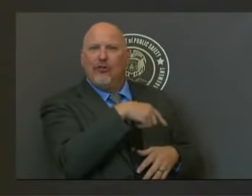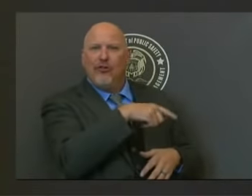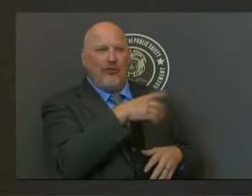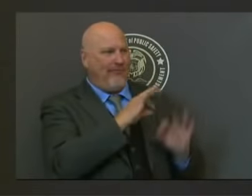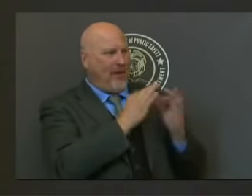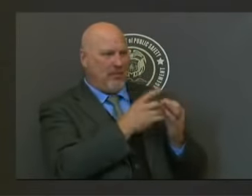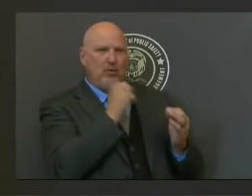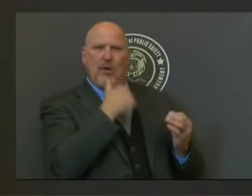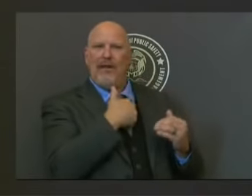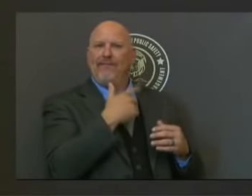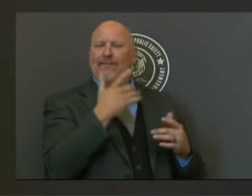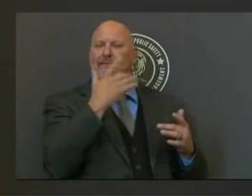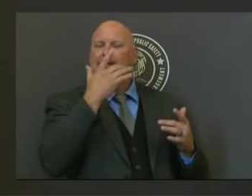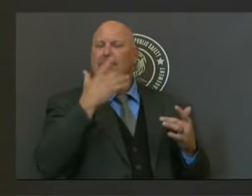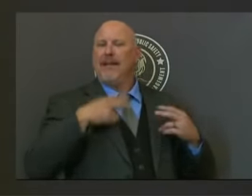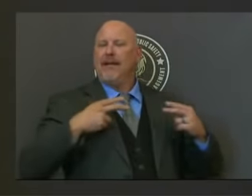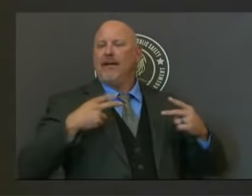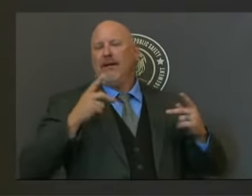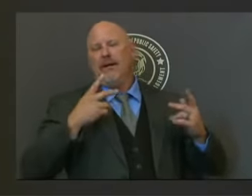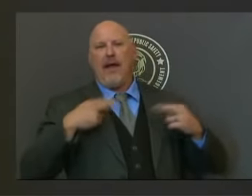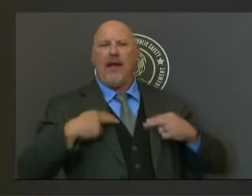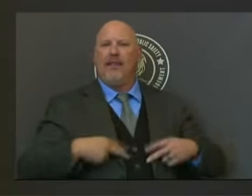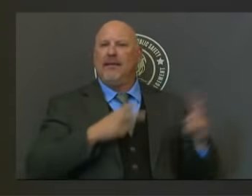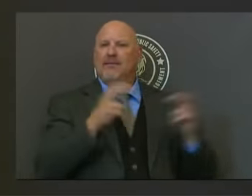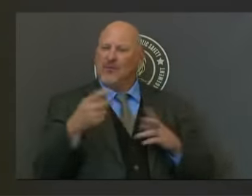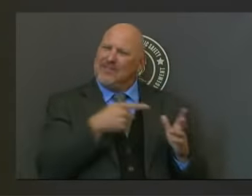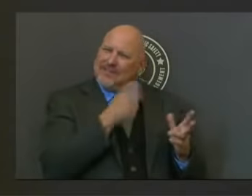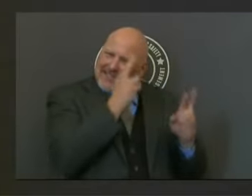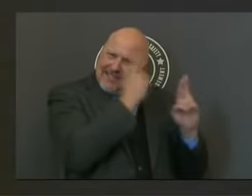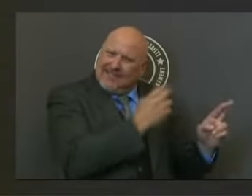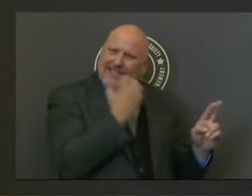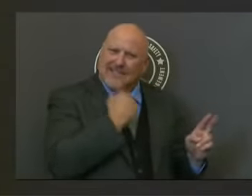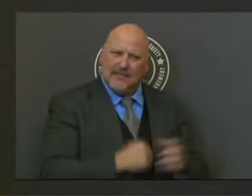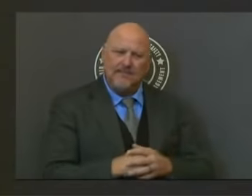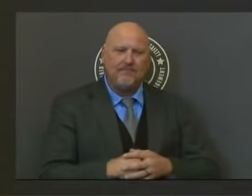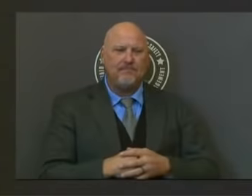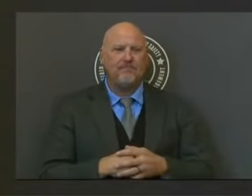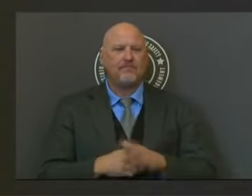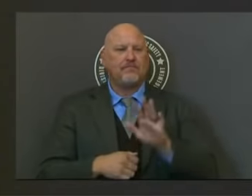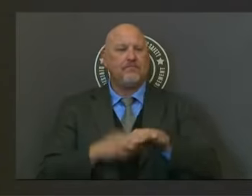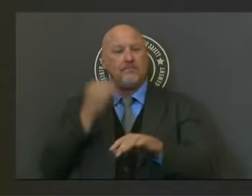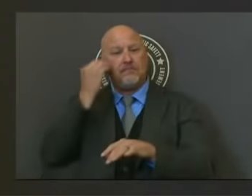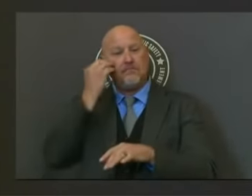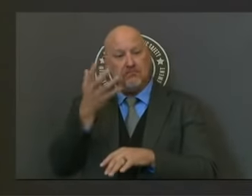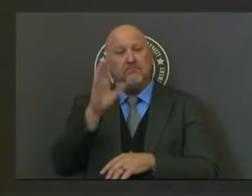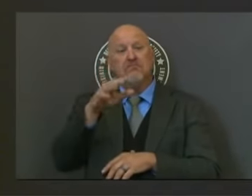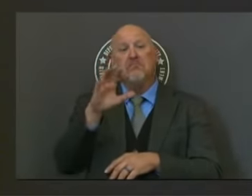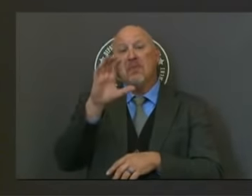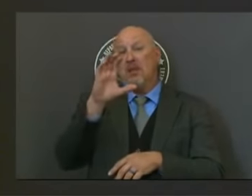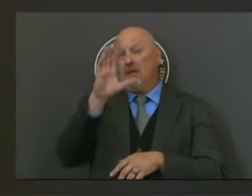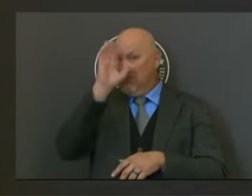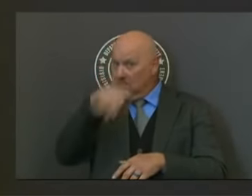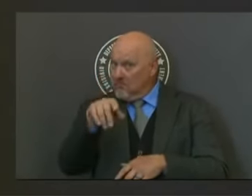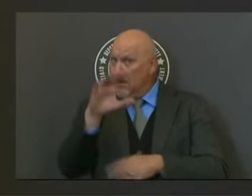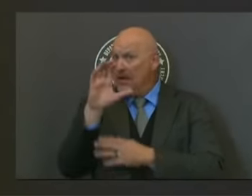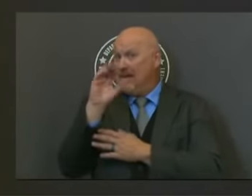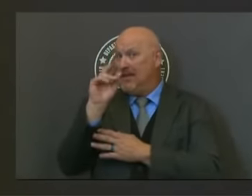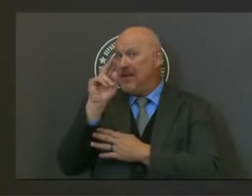we know how counties will be able to get back into